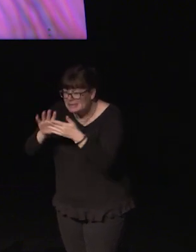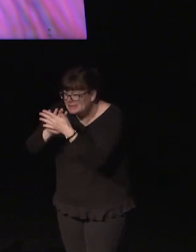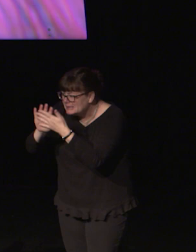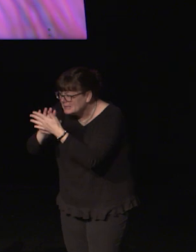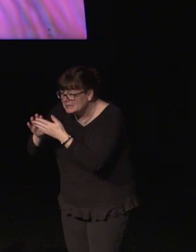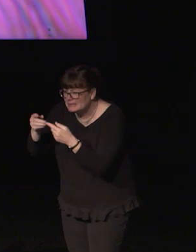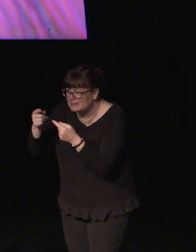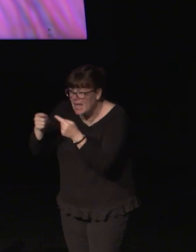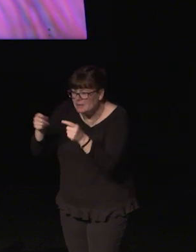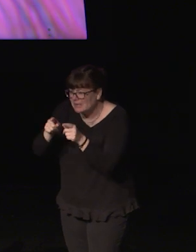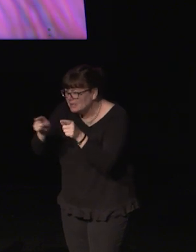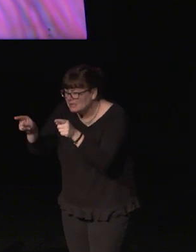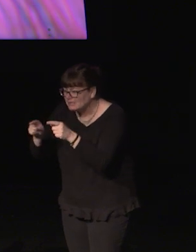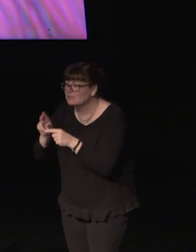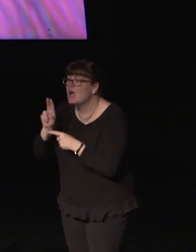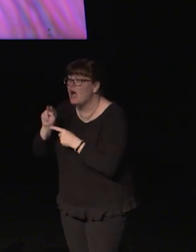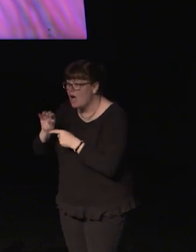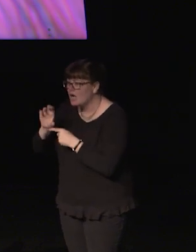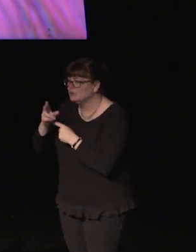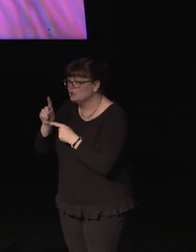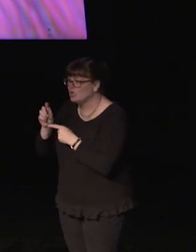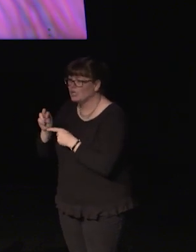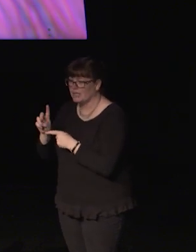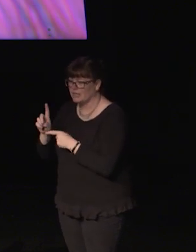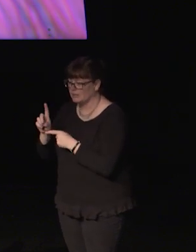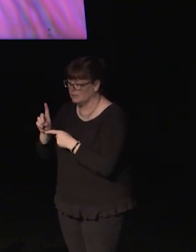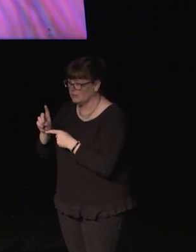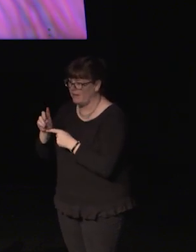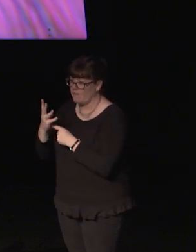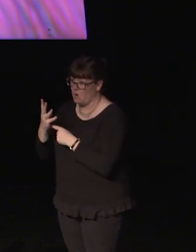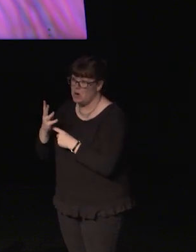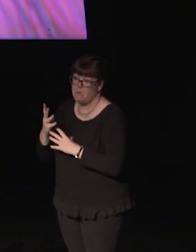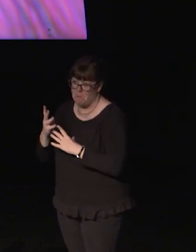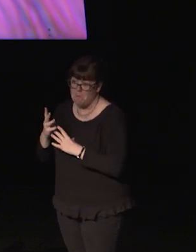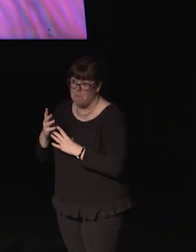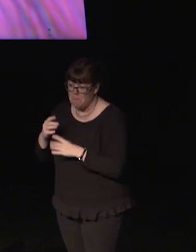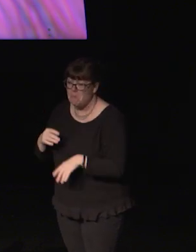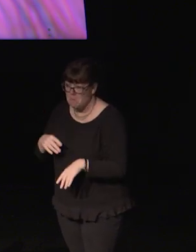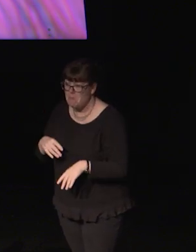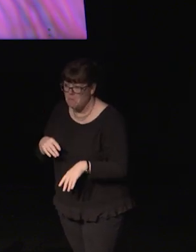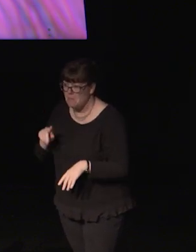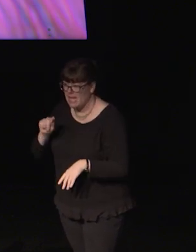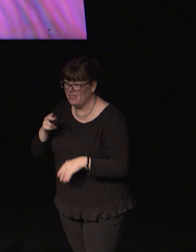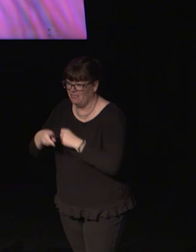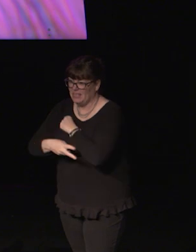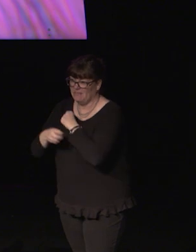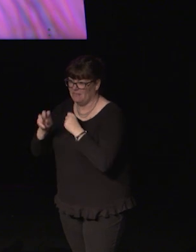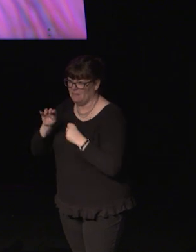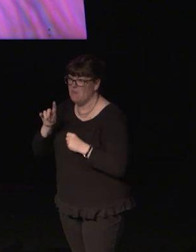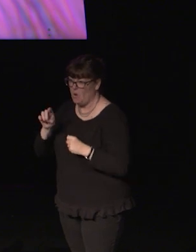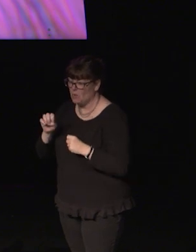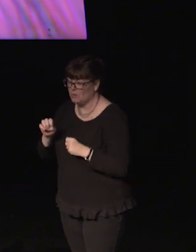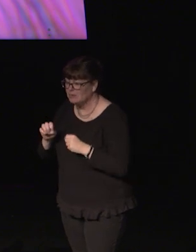I think Uncharted 4 did it pretty well with thief mode. And I know that there's the pause sort of ability you can have in Division 2